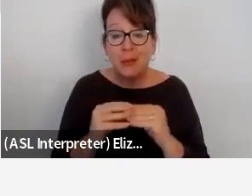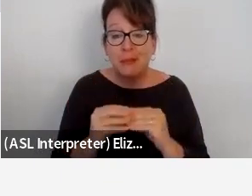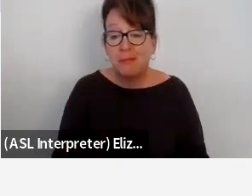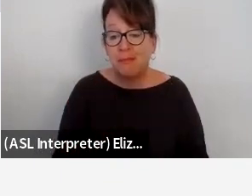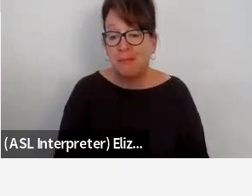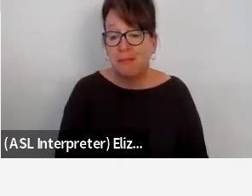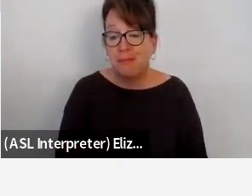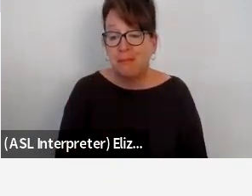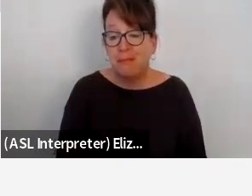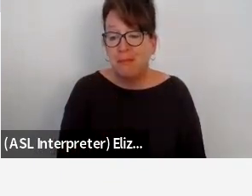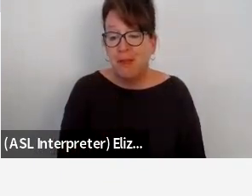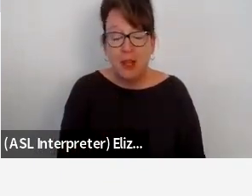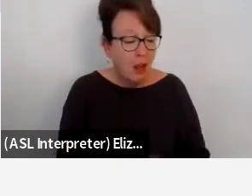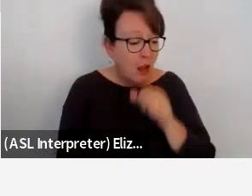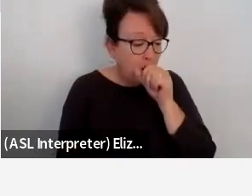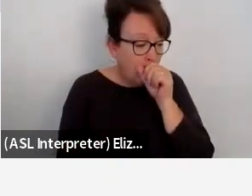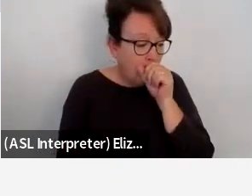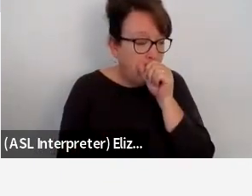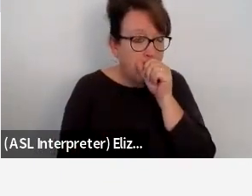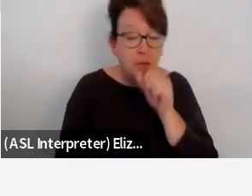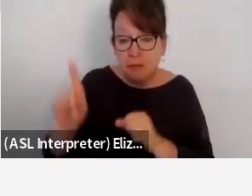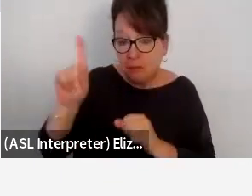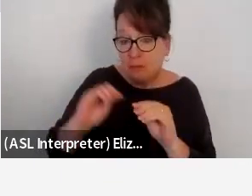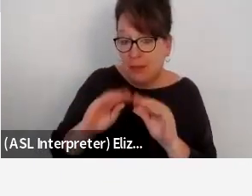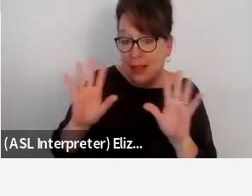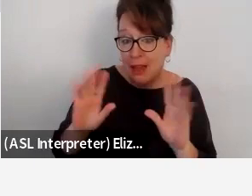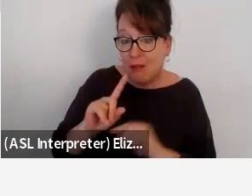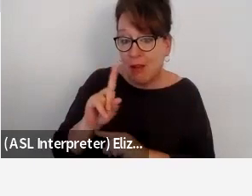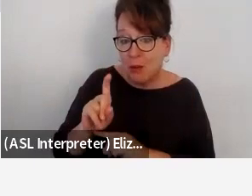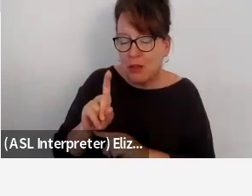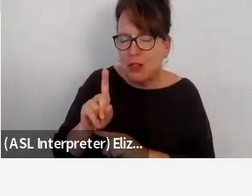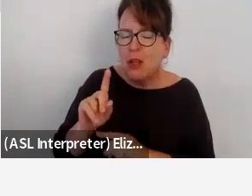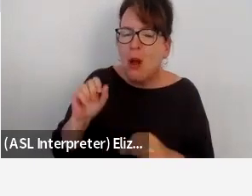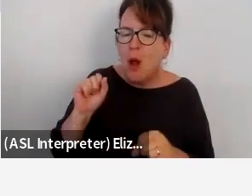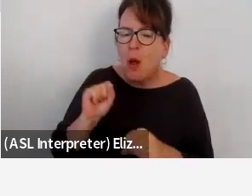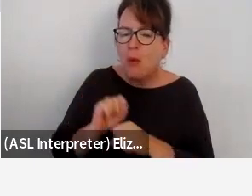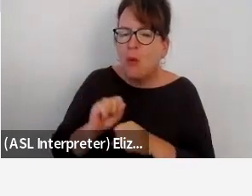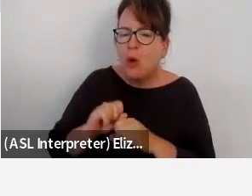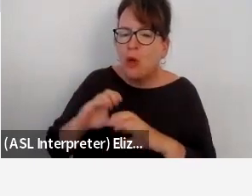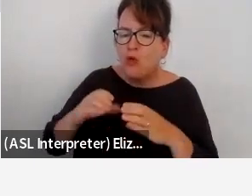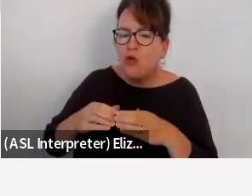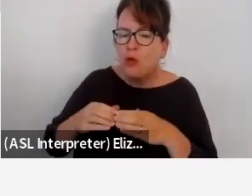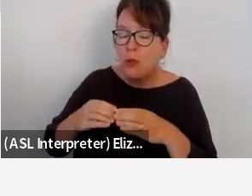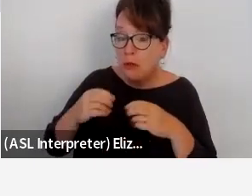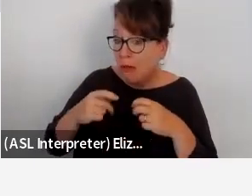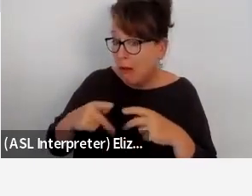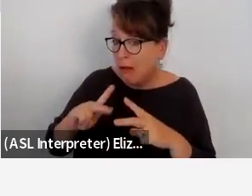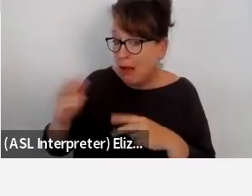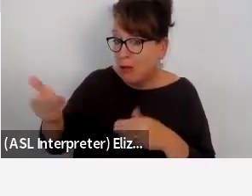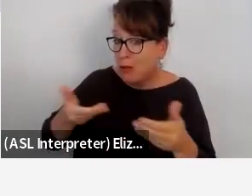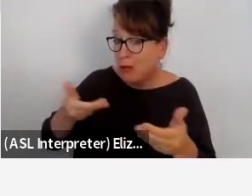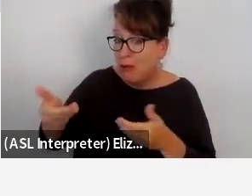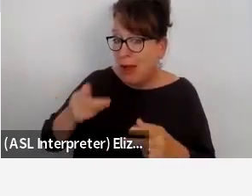There's always a flurry of good input.